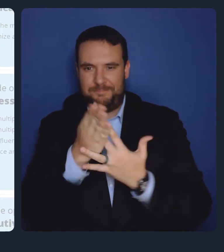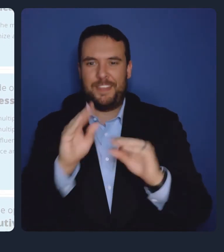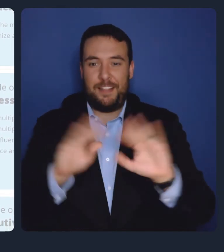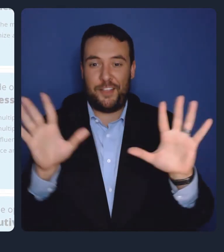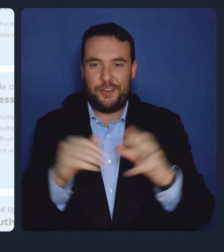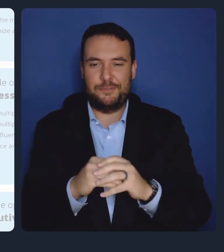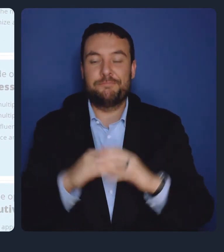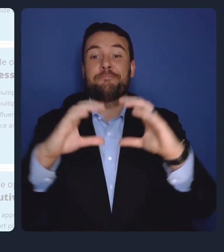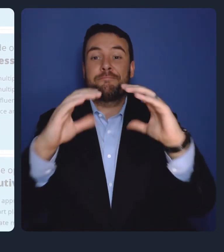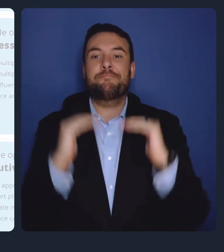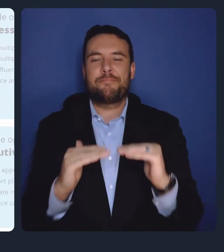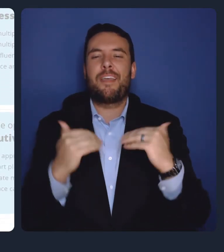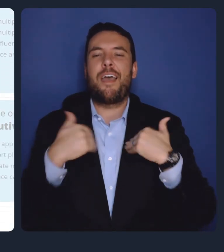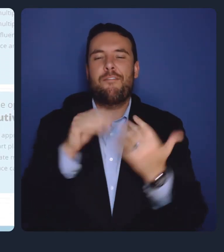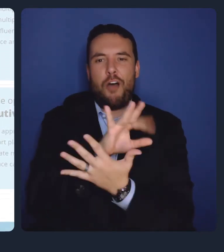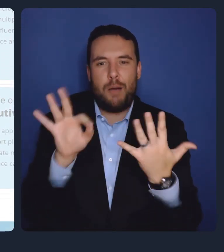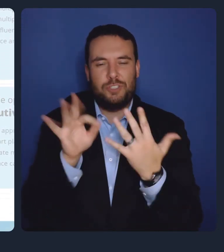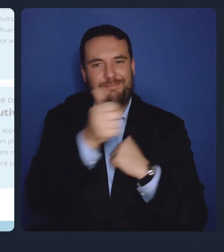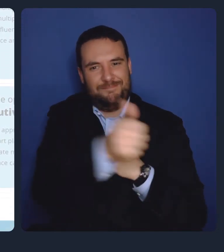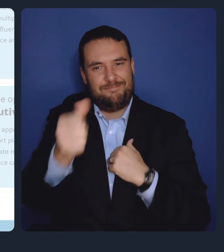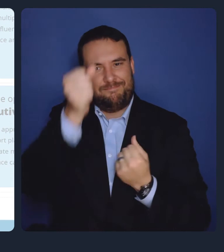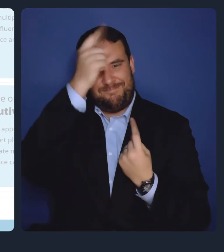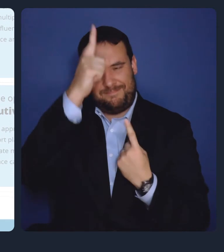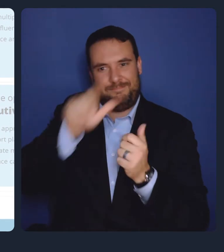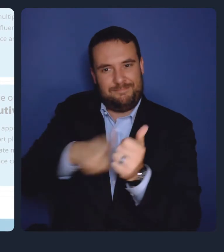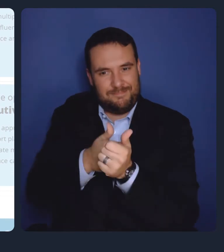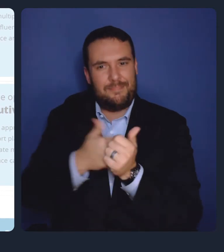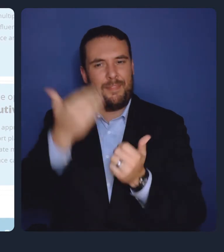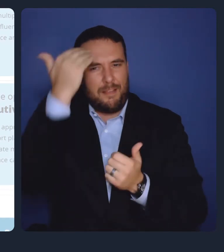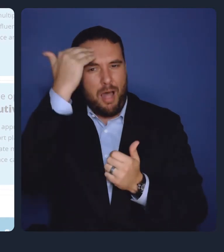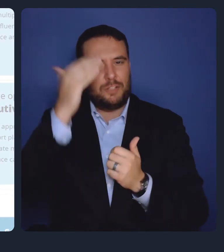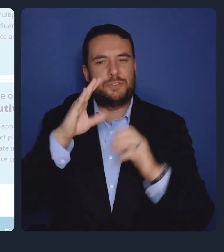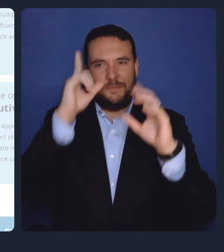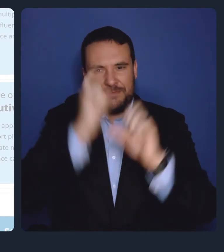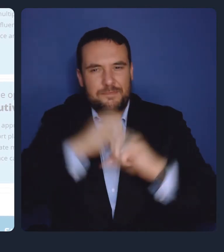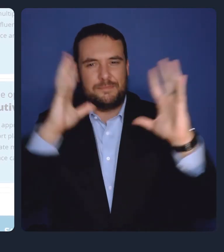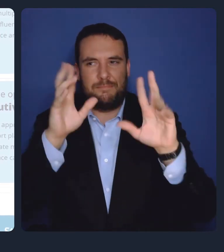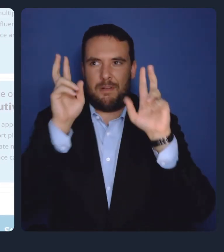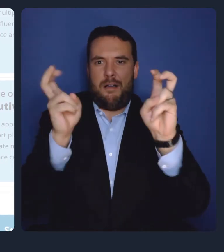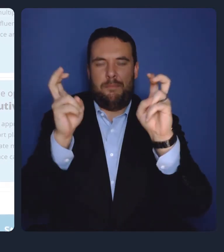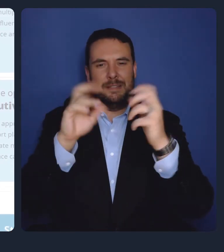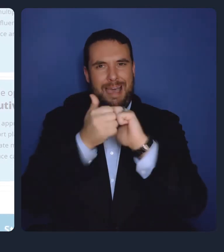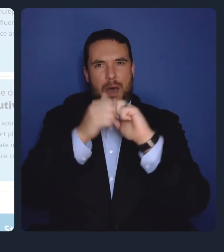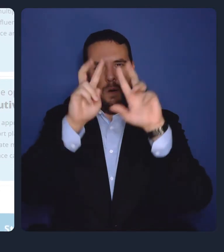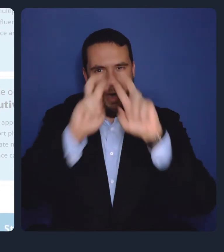And finally, we want to have options for comprehension giving options for accessing background knowledge, visualizations or big ideas.